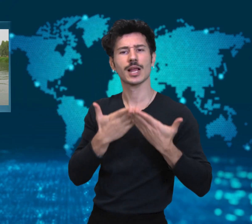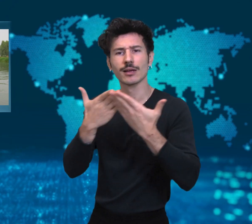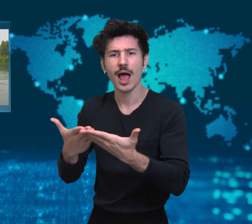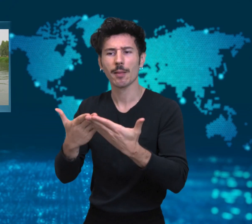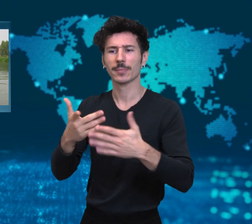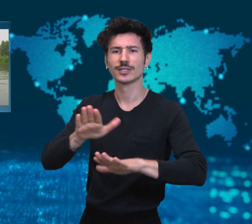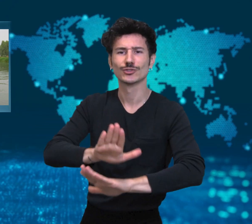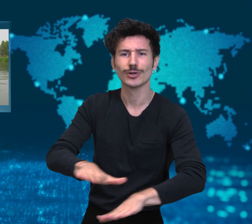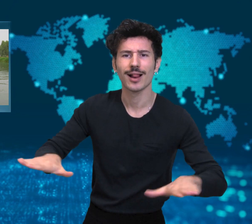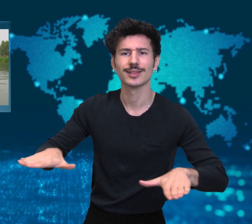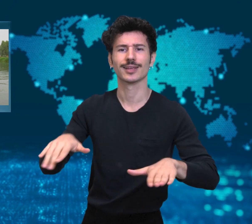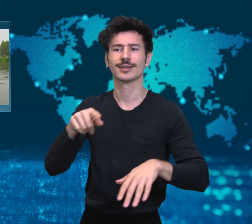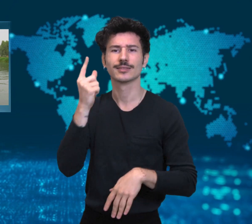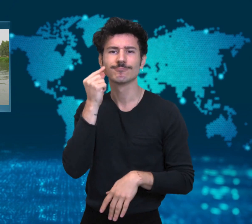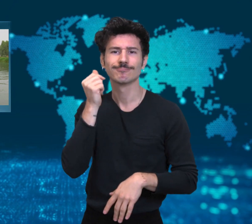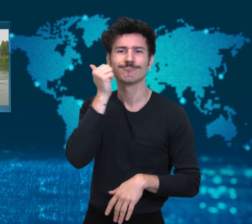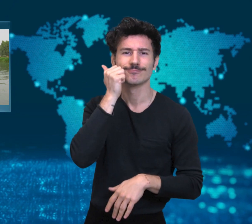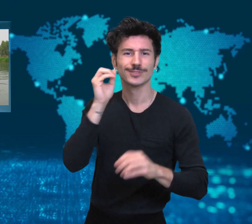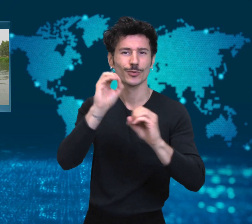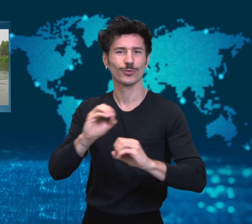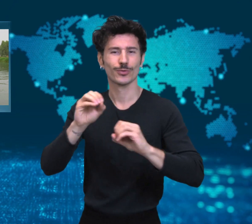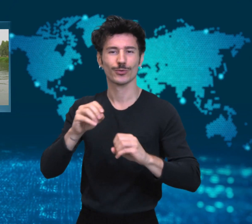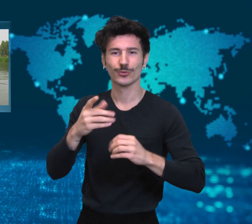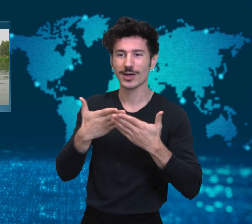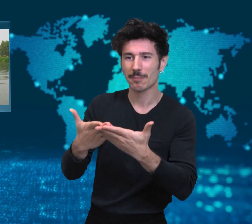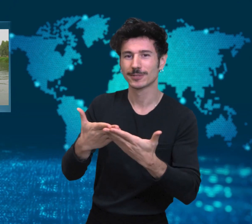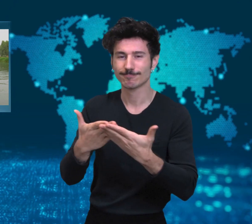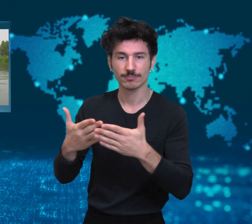and has been in captivity since then.